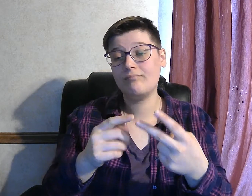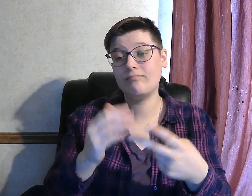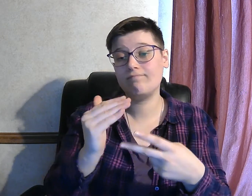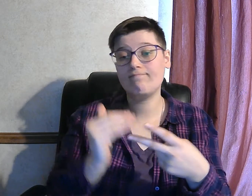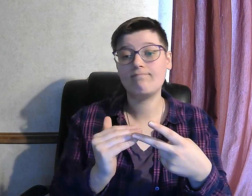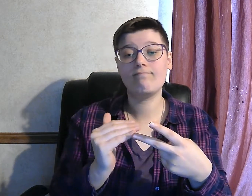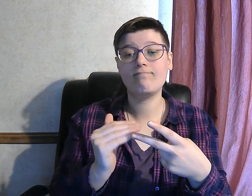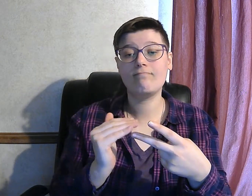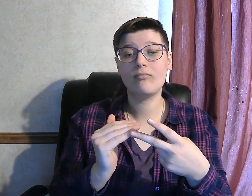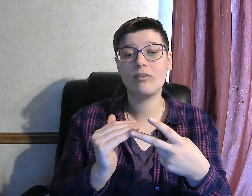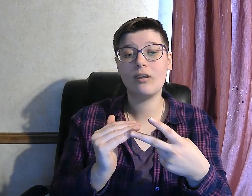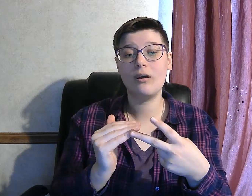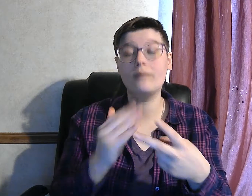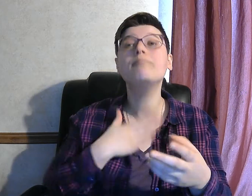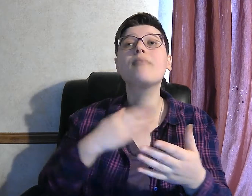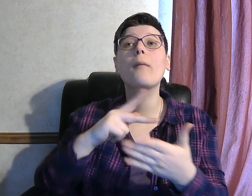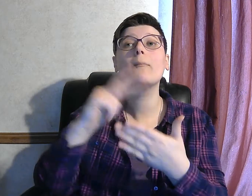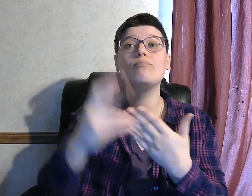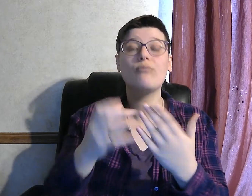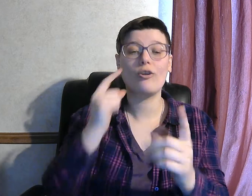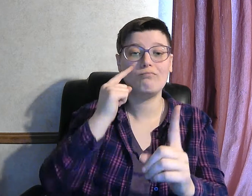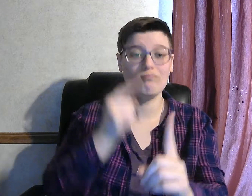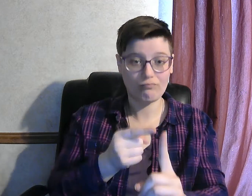Moving on to my project’s goals: